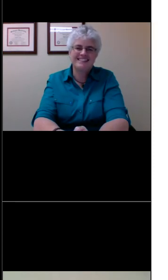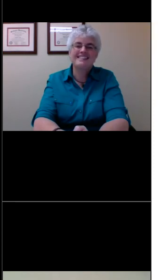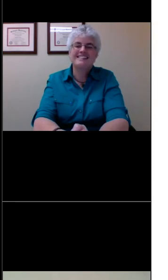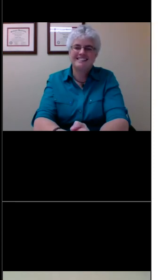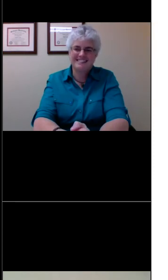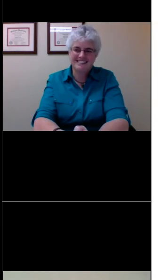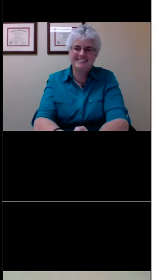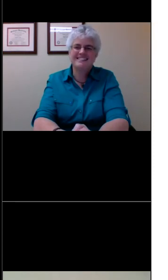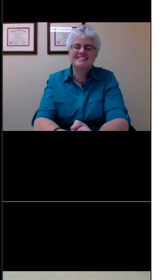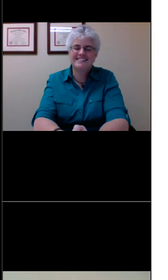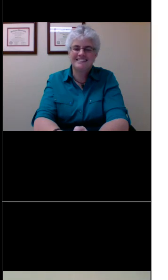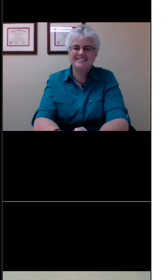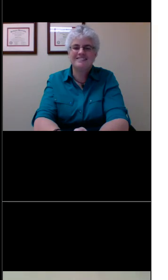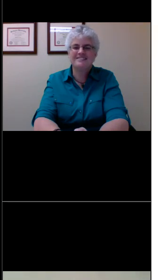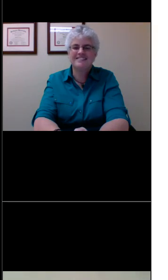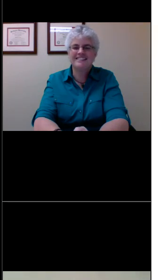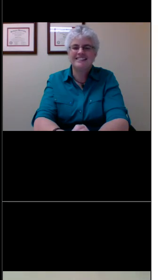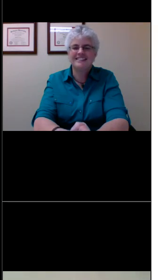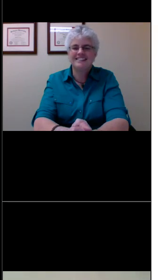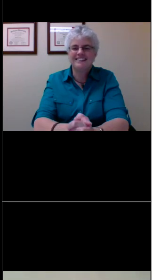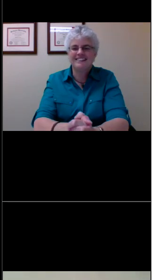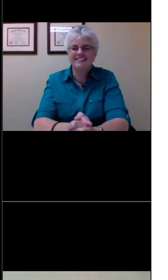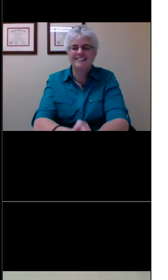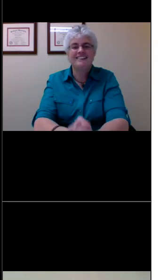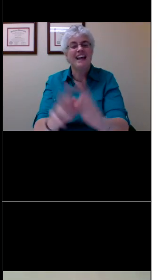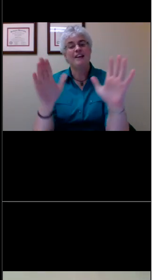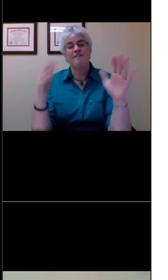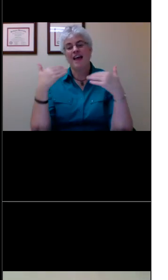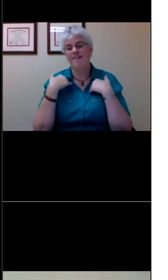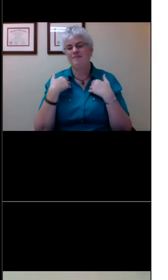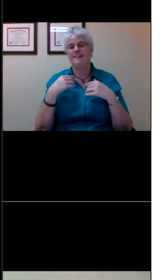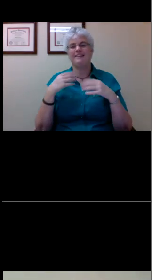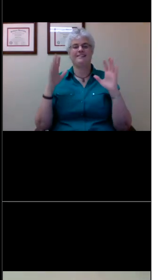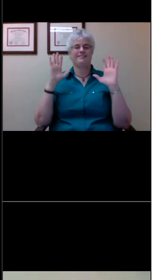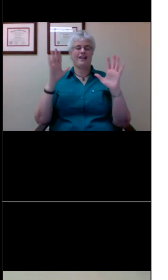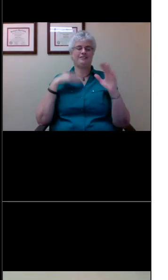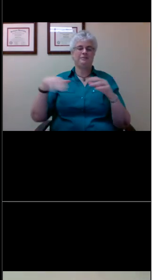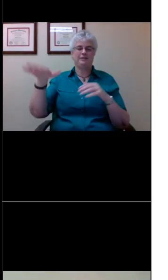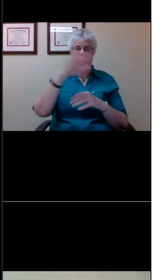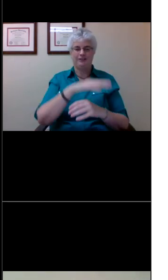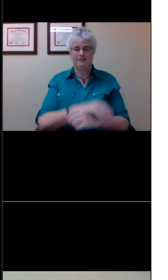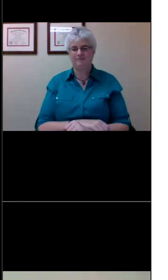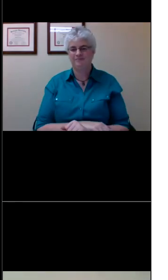Skye: Thank you all. Have a good weekend. Cierra: We will provide you with everything. Sorry